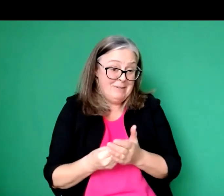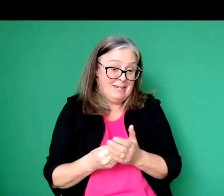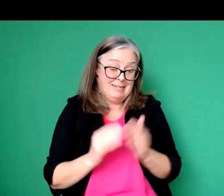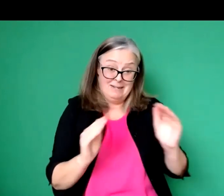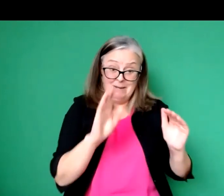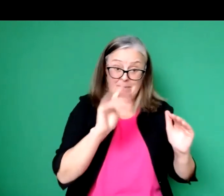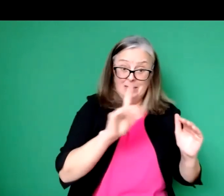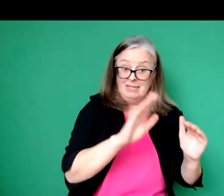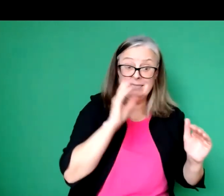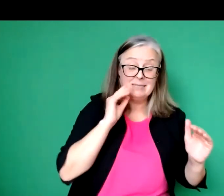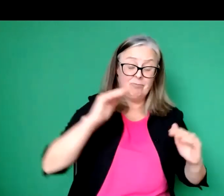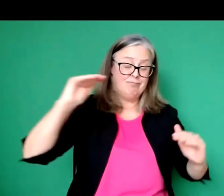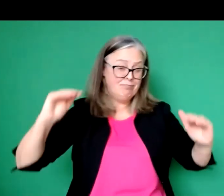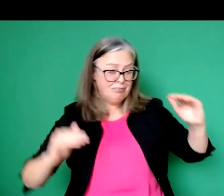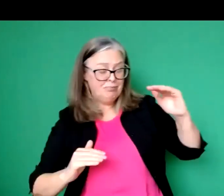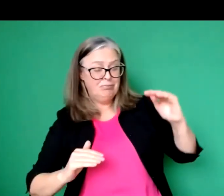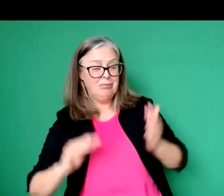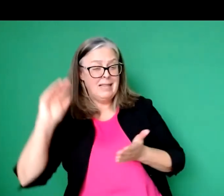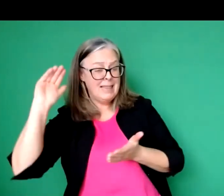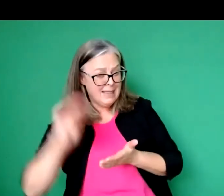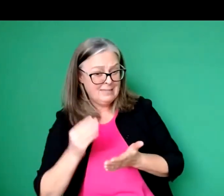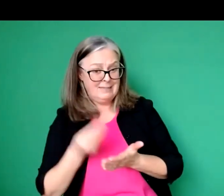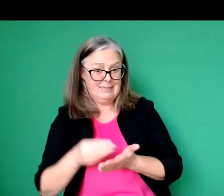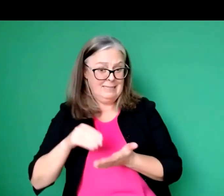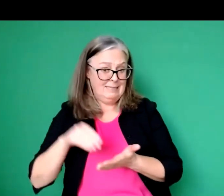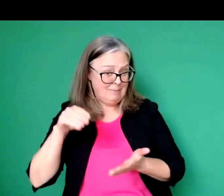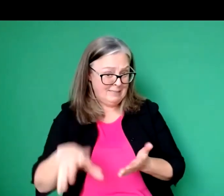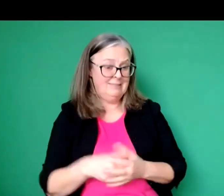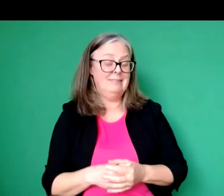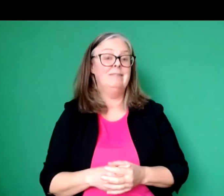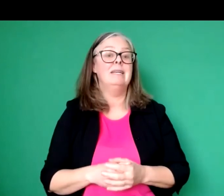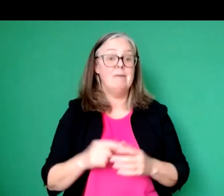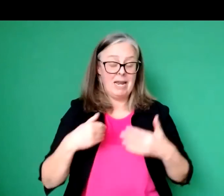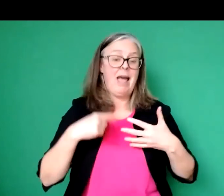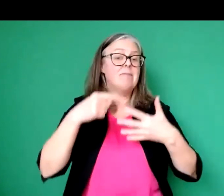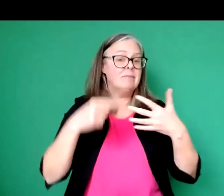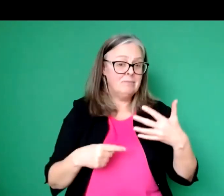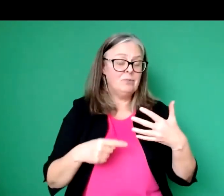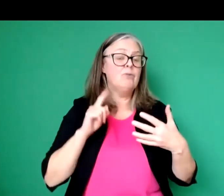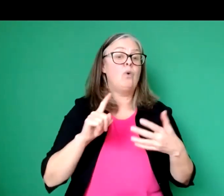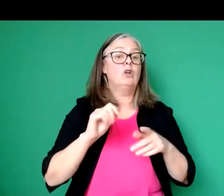that are still out there when it comes to uh service dog training and funding and support